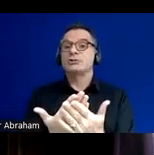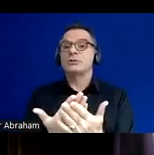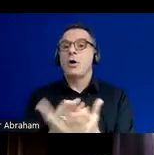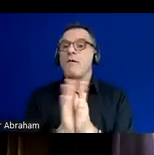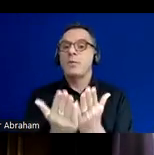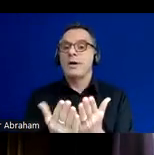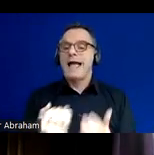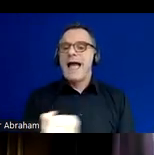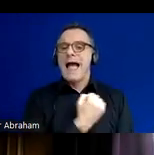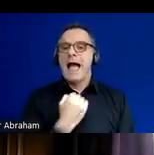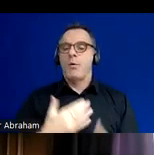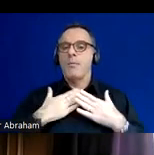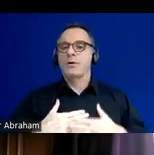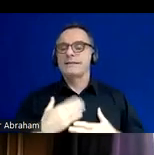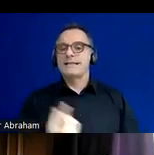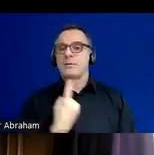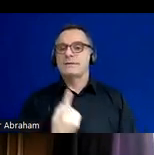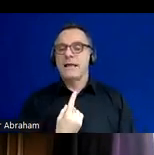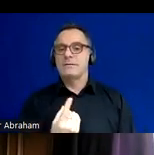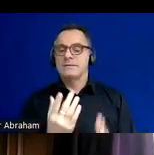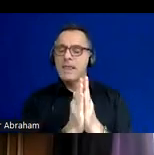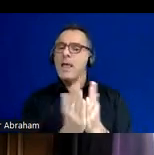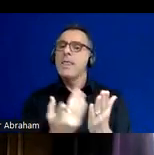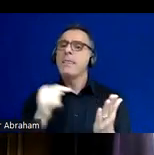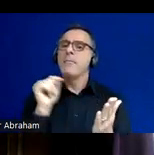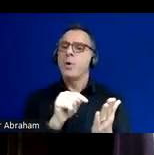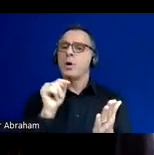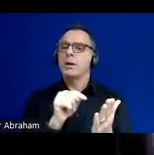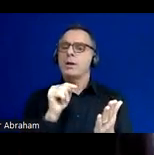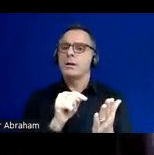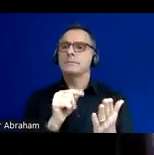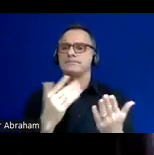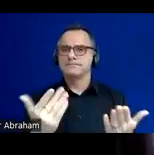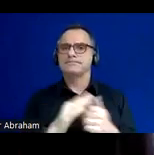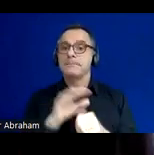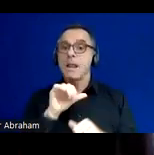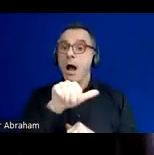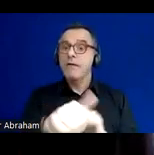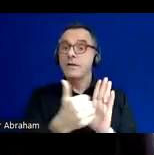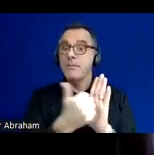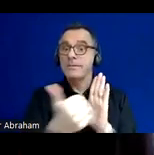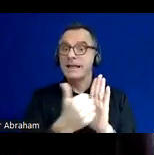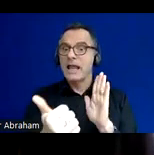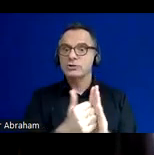I don't know how much about the book but it took on a life of its own after it was first published;